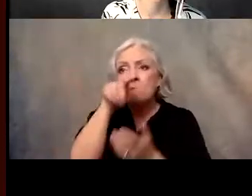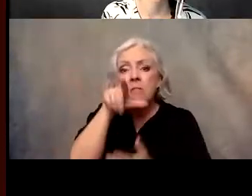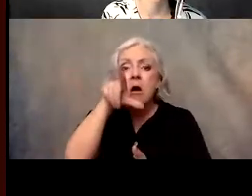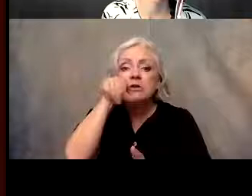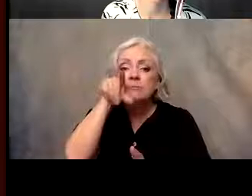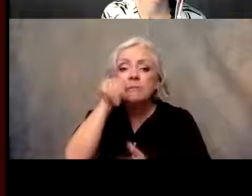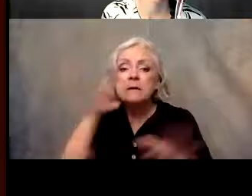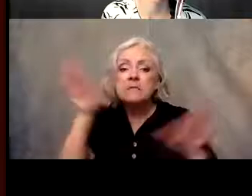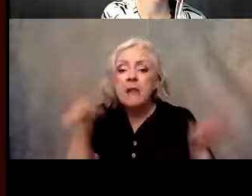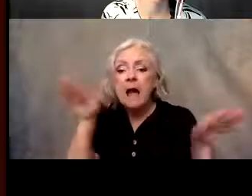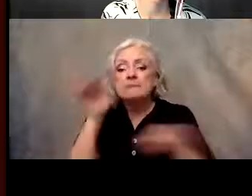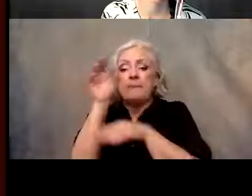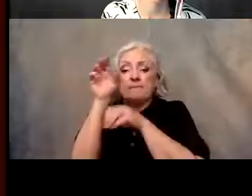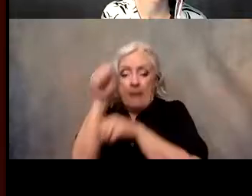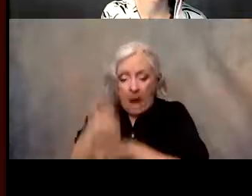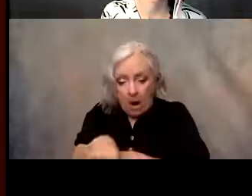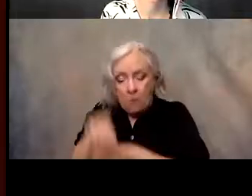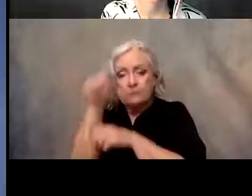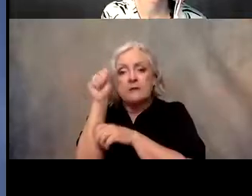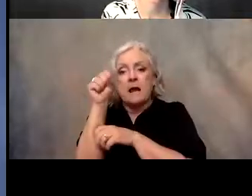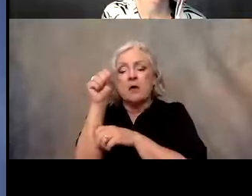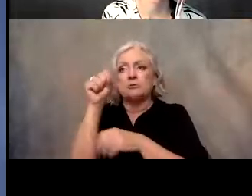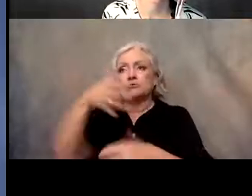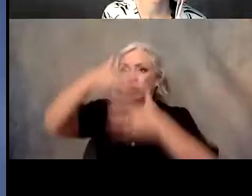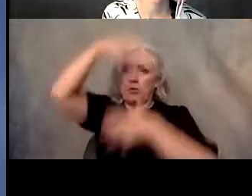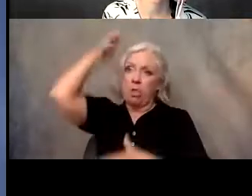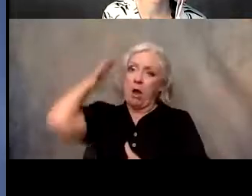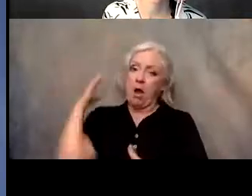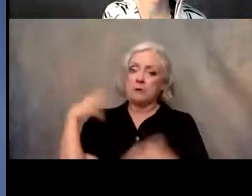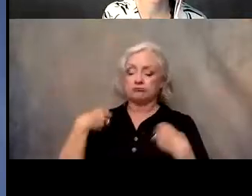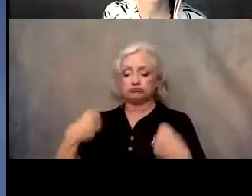He bows to Mufasa, a powerful, dignified lion with a thick red mane.